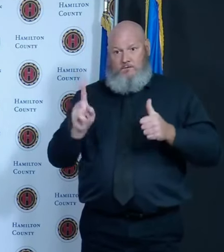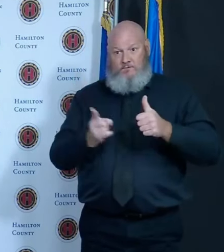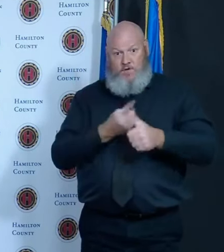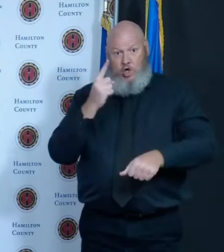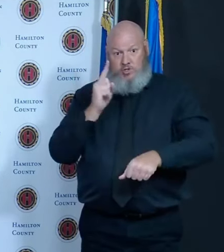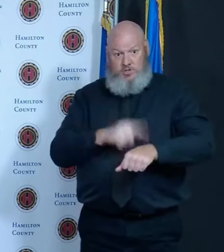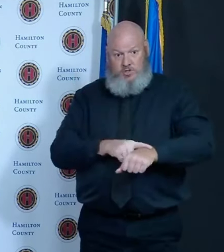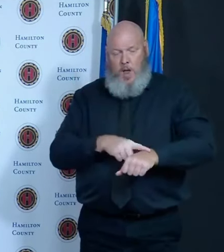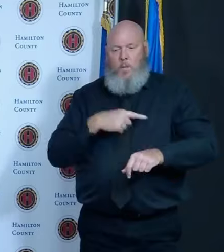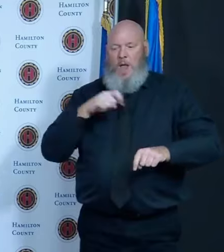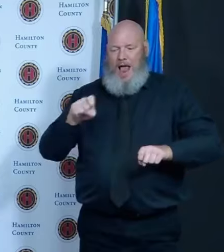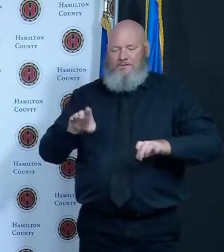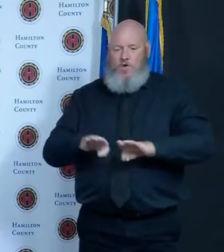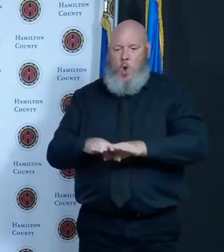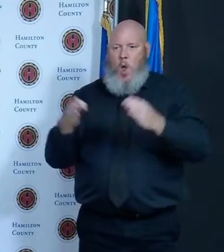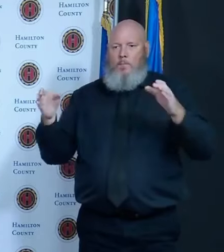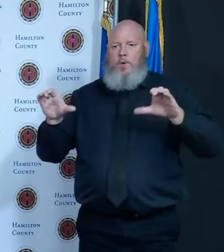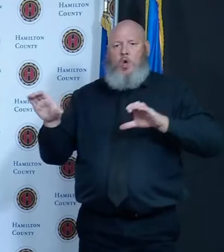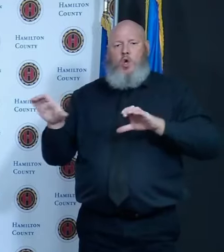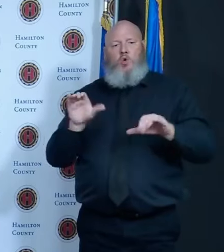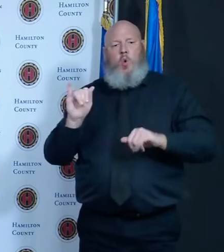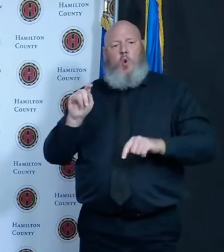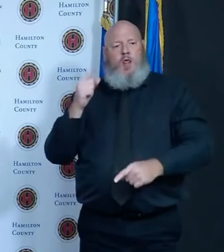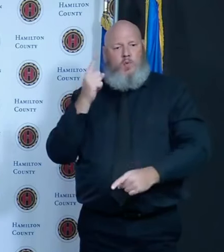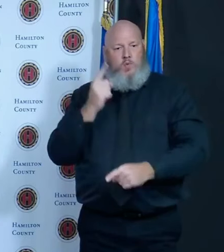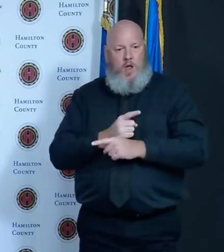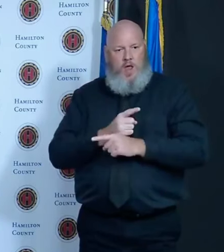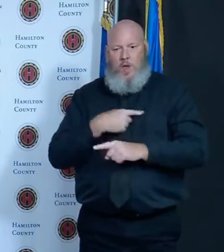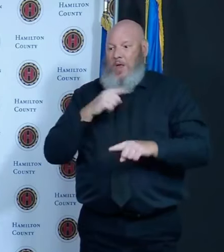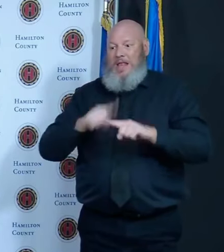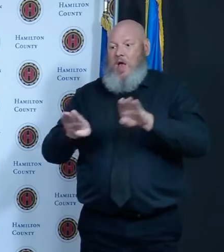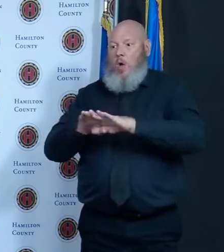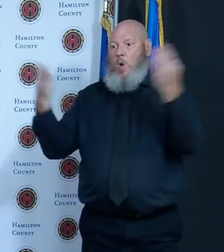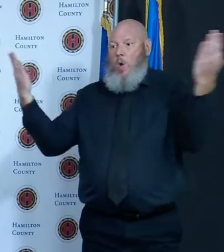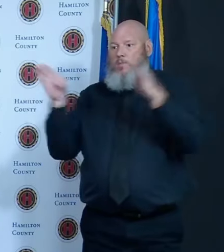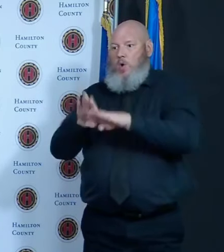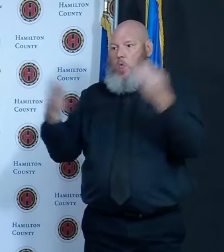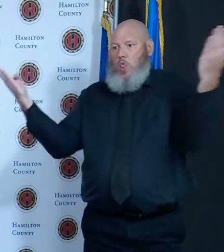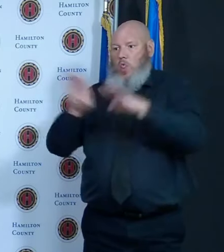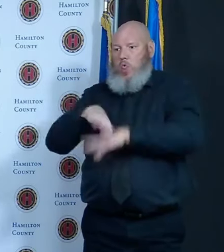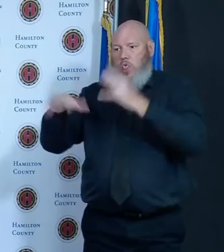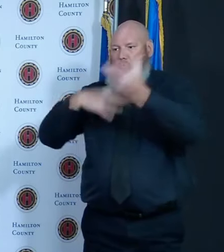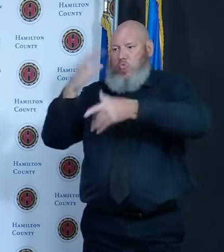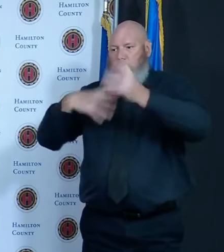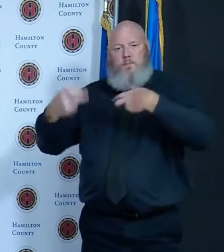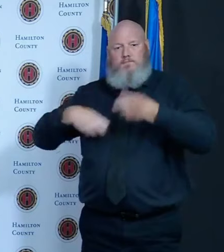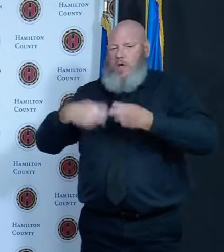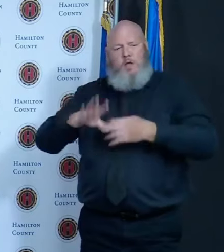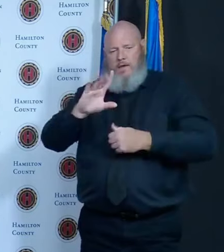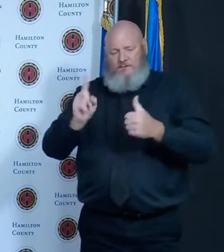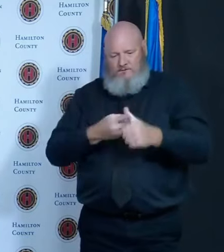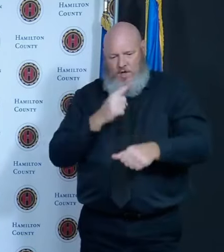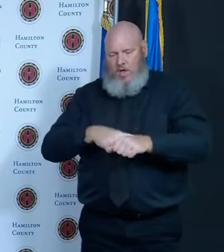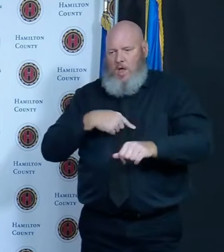so how much does that play into this first reopening and what are you hearing from folks about that